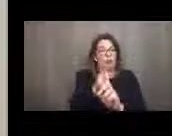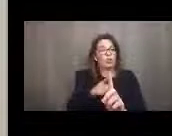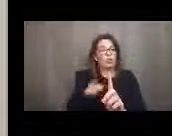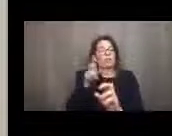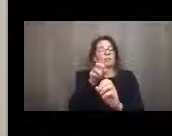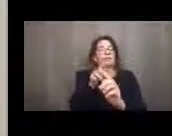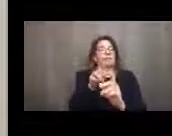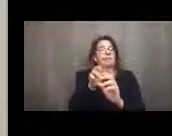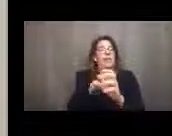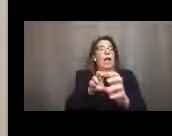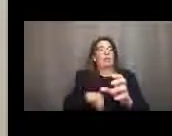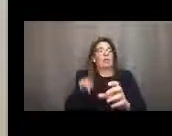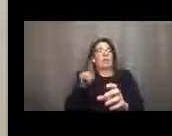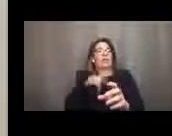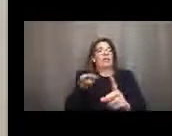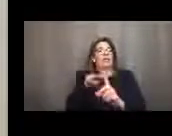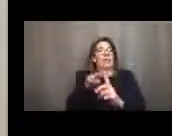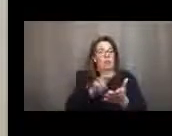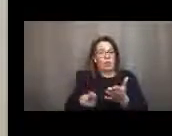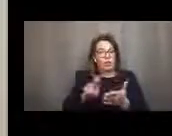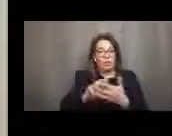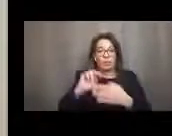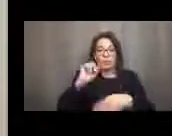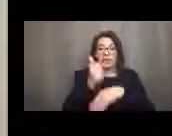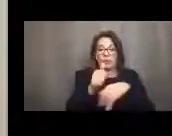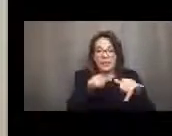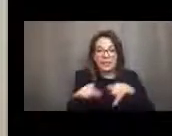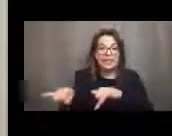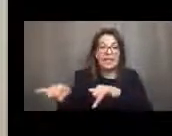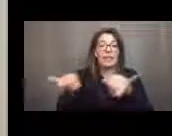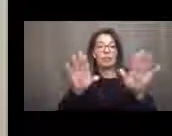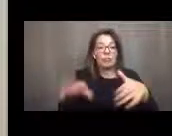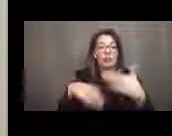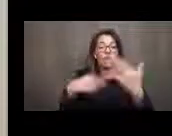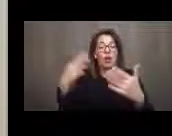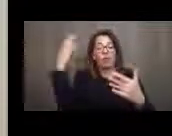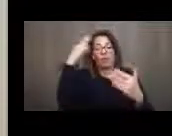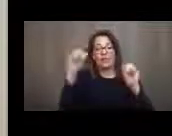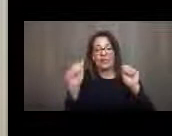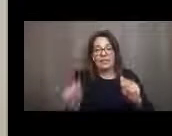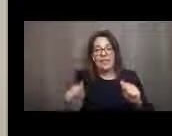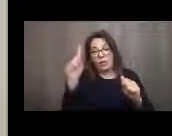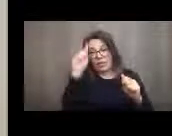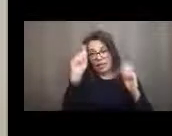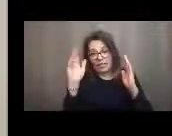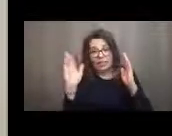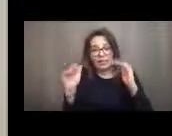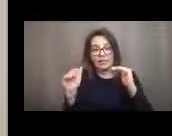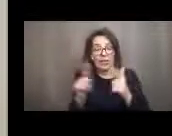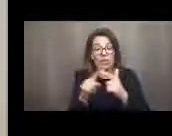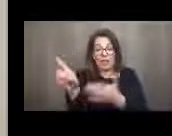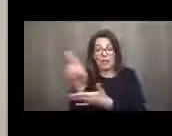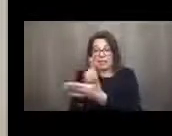by establishing standards that provide a reasonable expectation that the design, conduct,